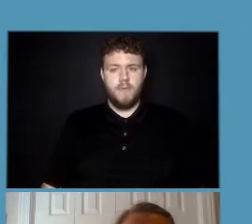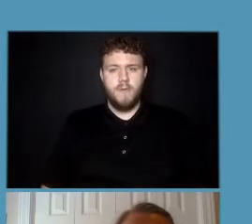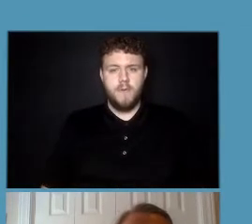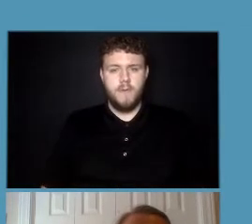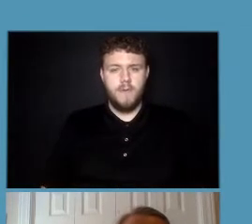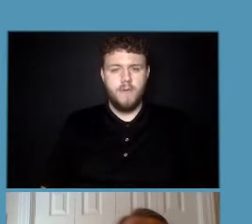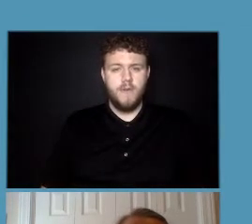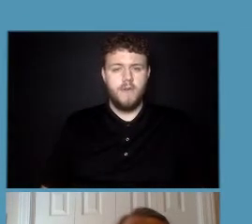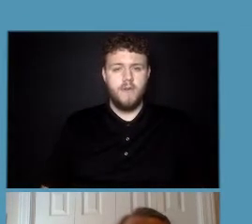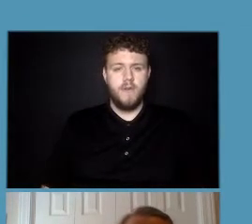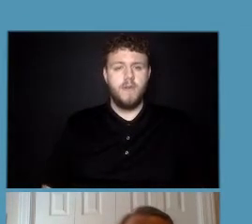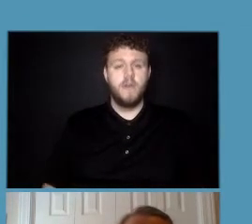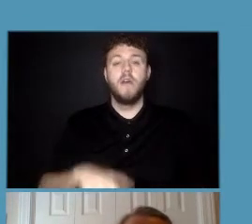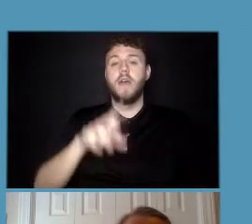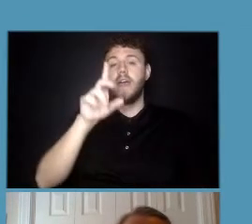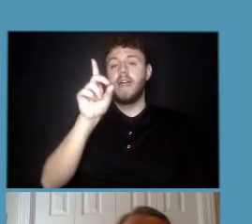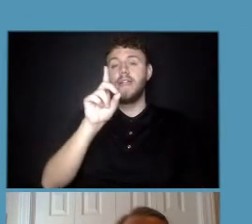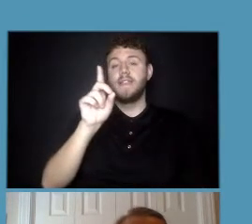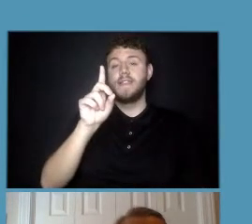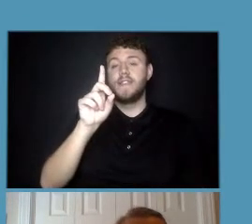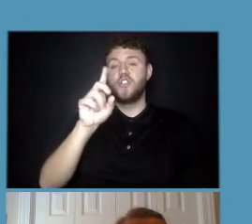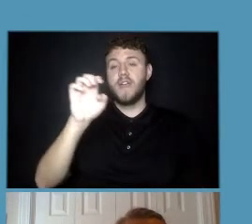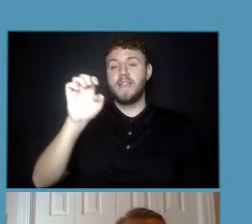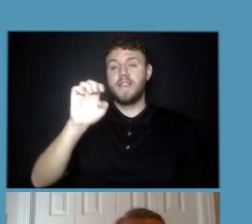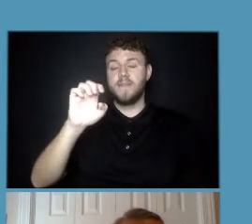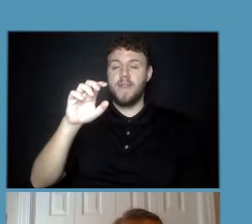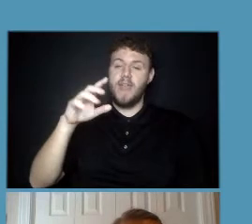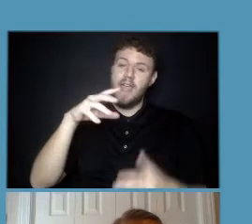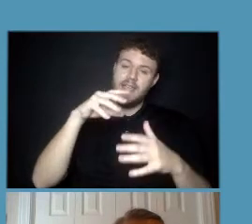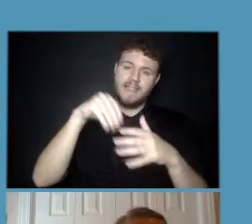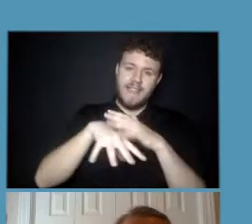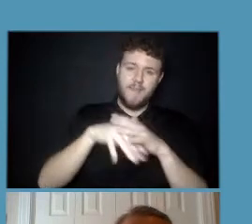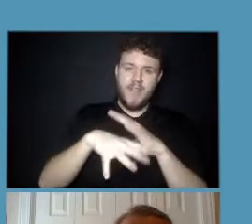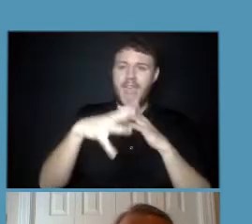So digital accessibility and inclusion first of all, thank you for inviting me to talk